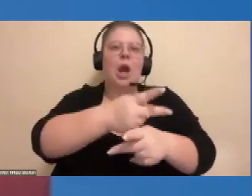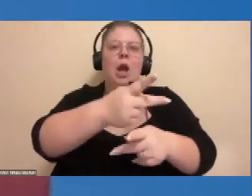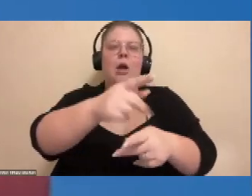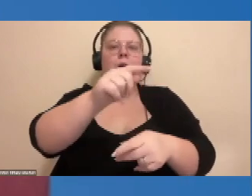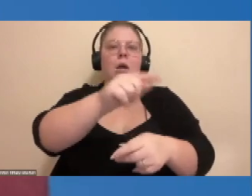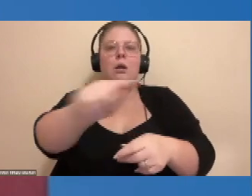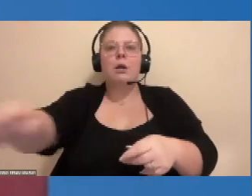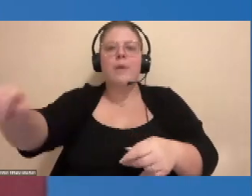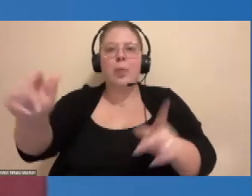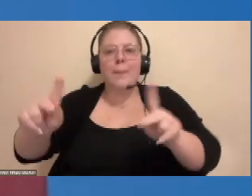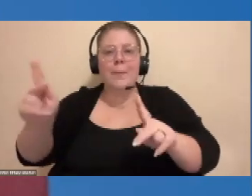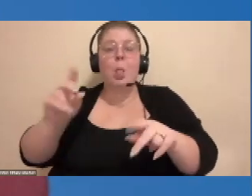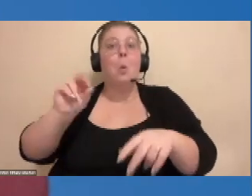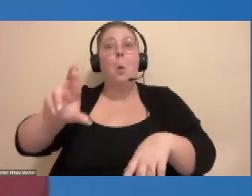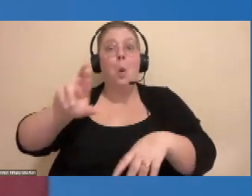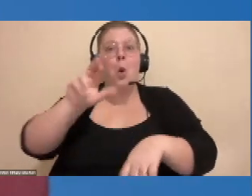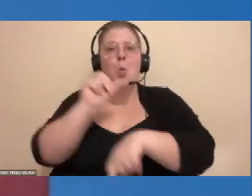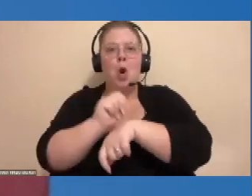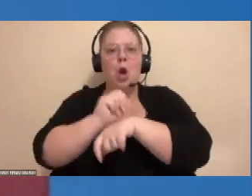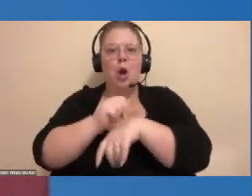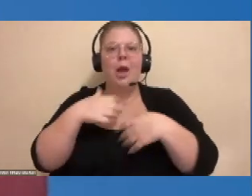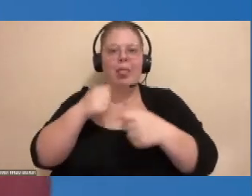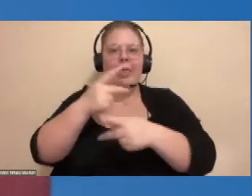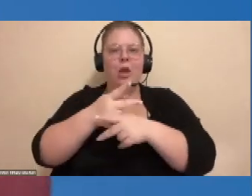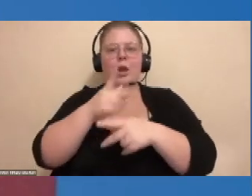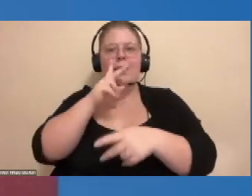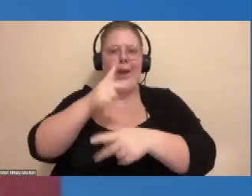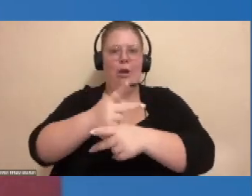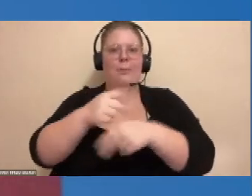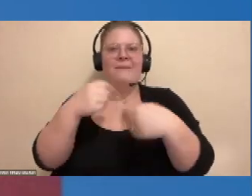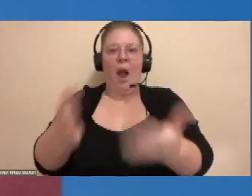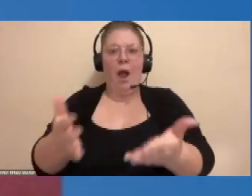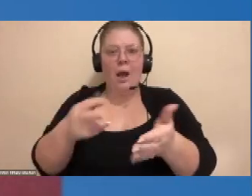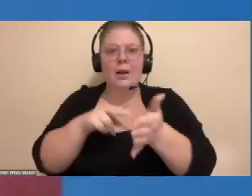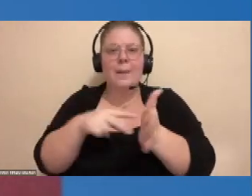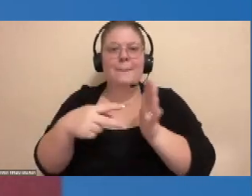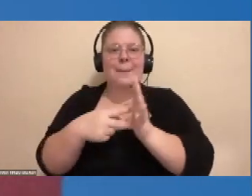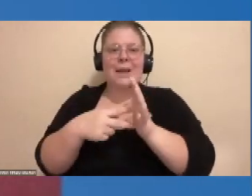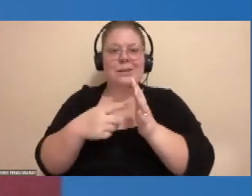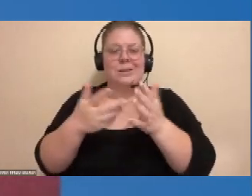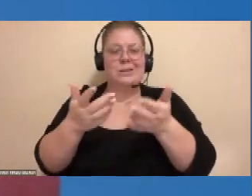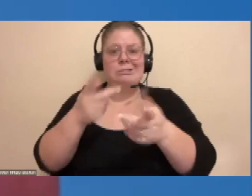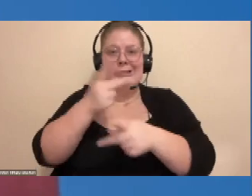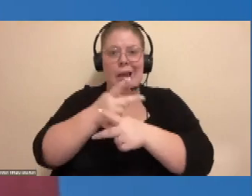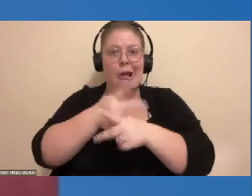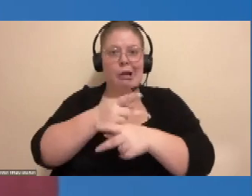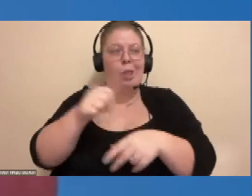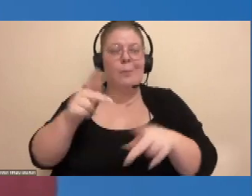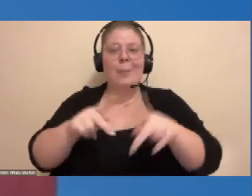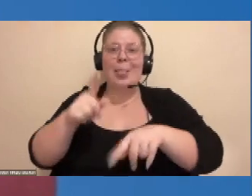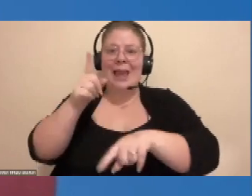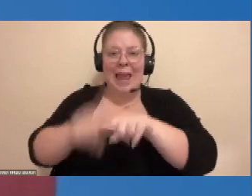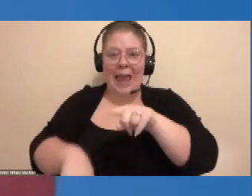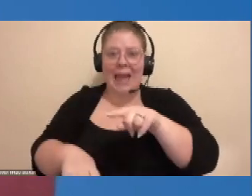and have lost wages and economic benefits throughout their lifetime.